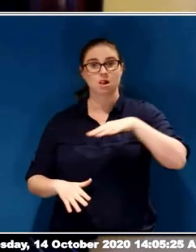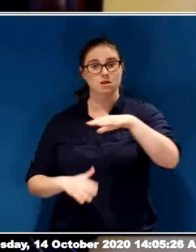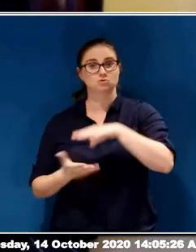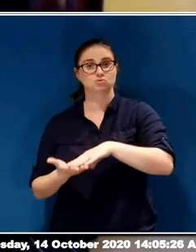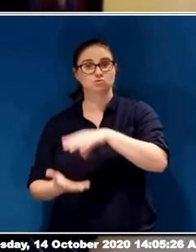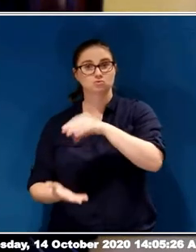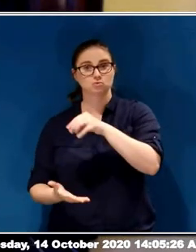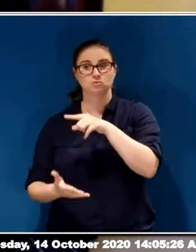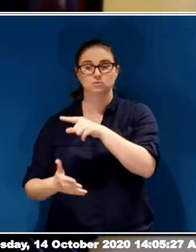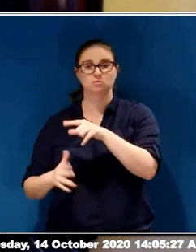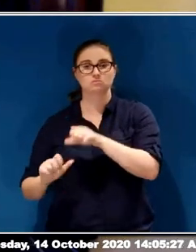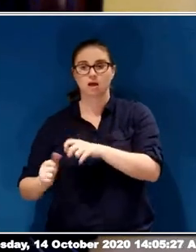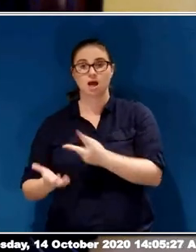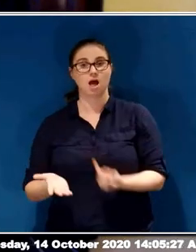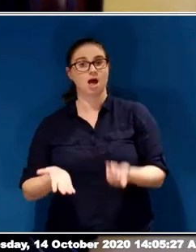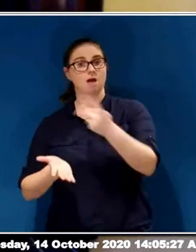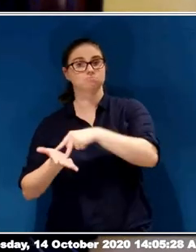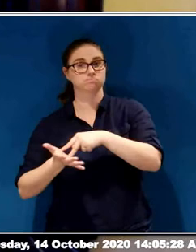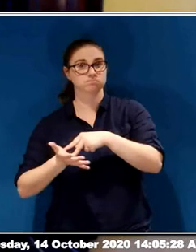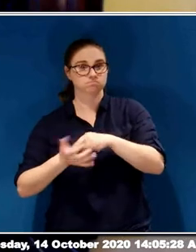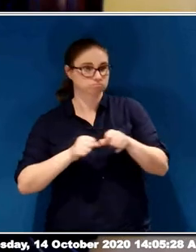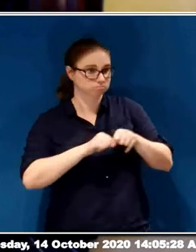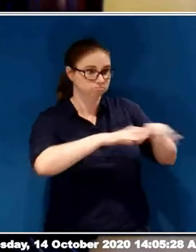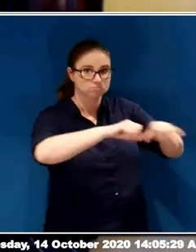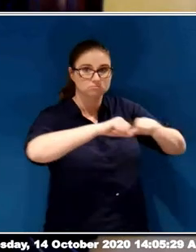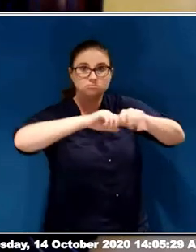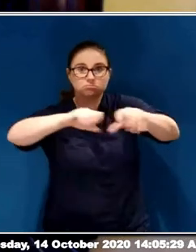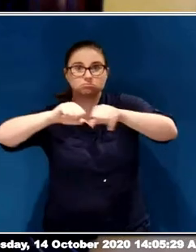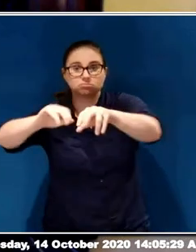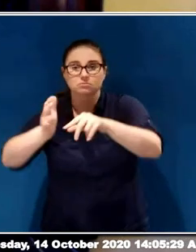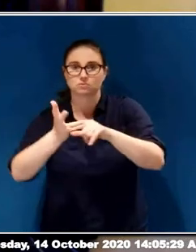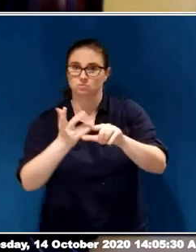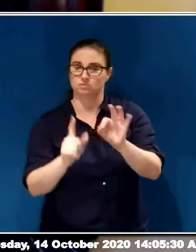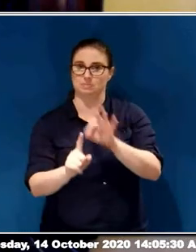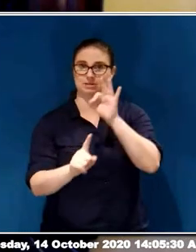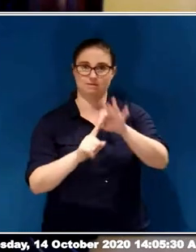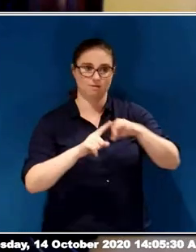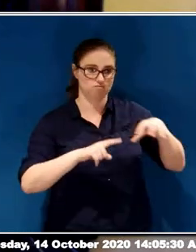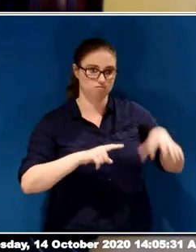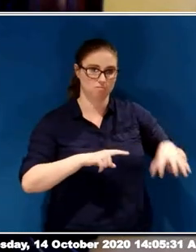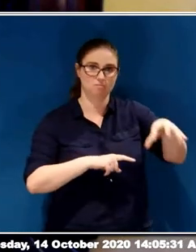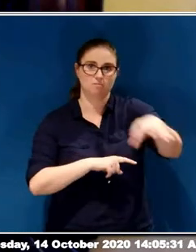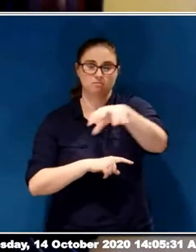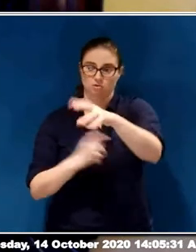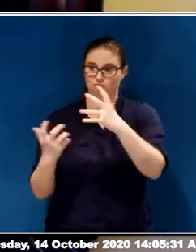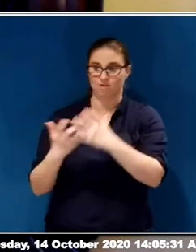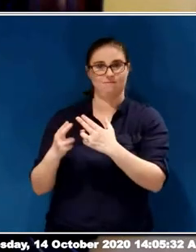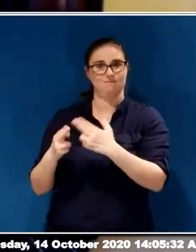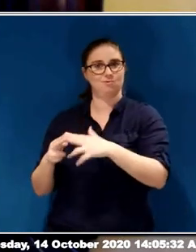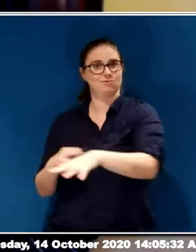progress monitoring data. I believe they told us they conducted this sometimes formally and sometimes